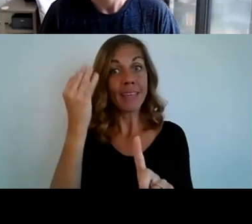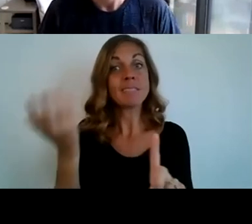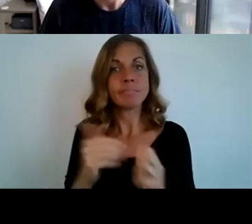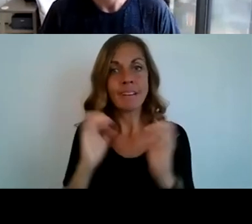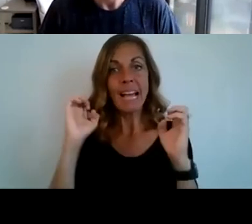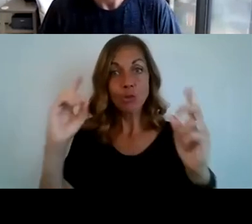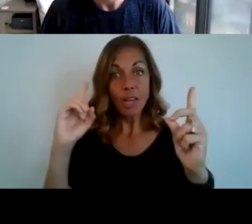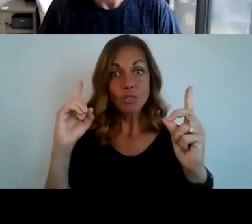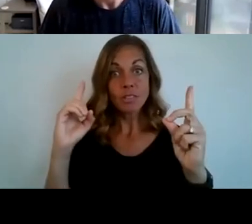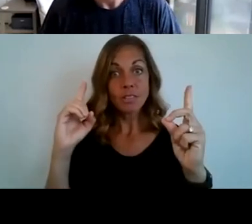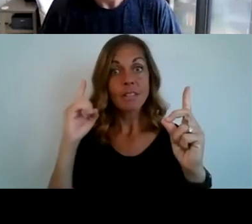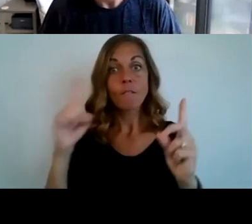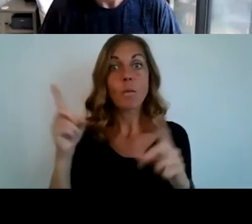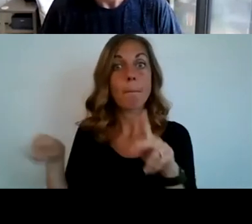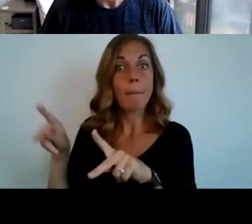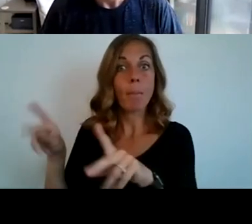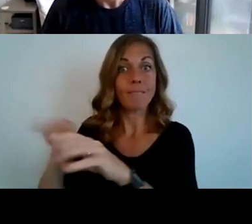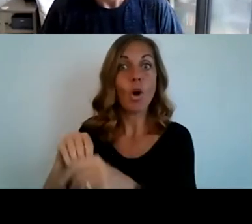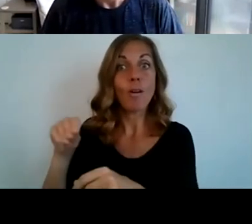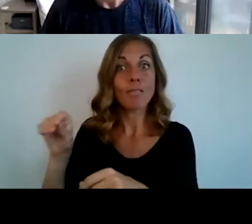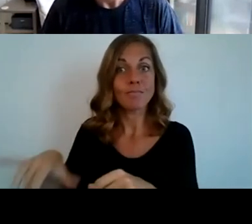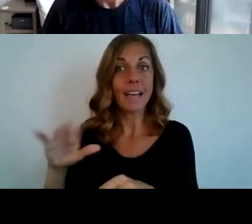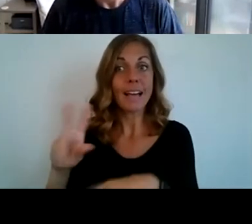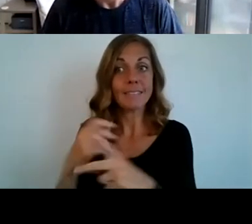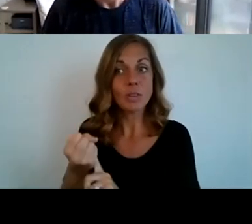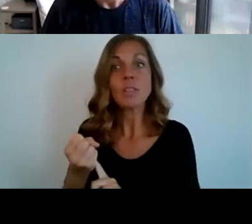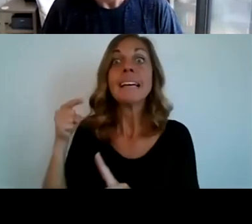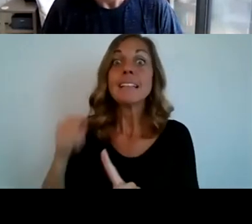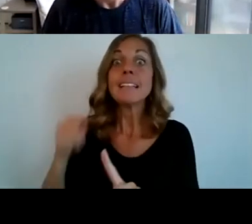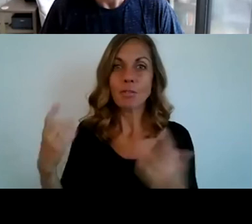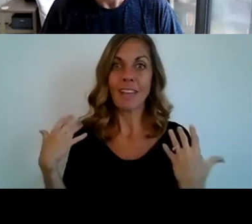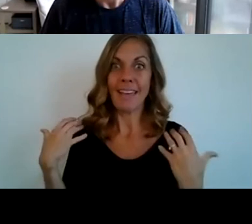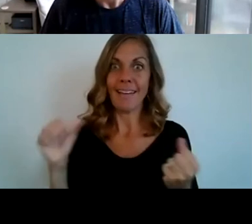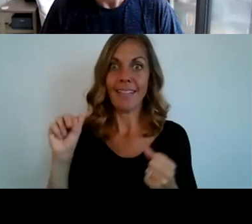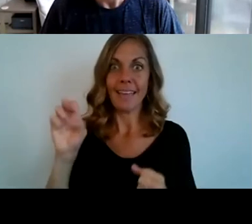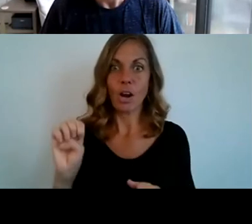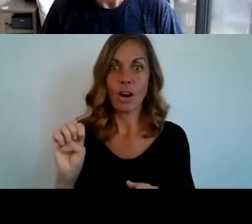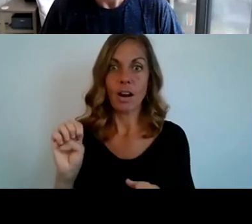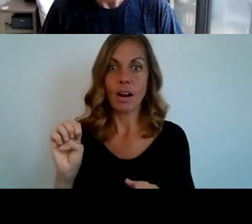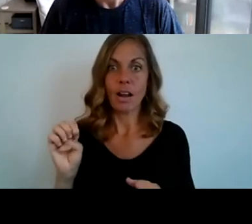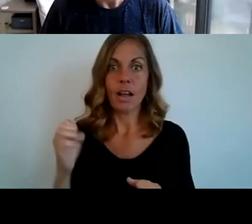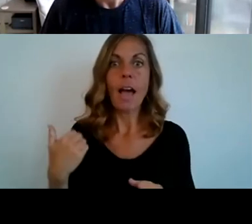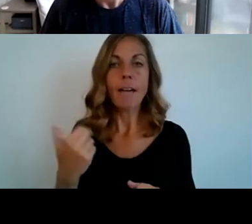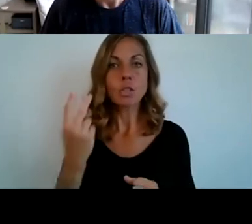those situations. Especially health care. So, I have two daughters in programs related